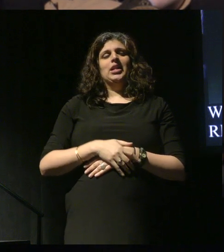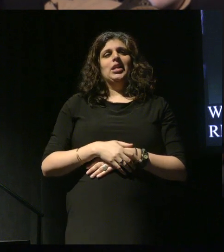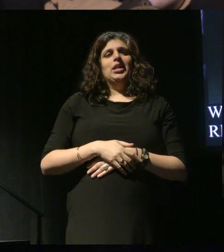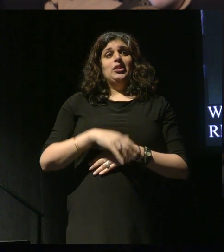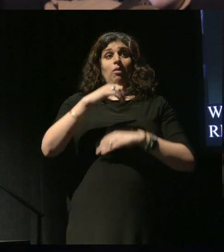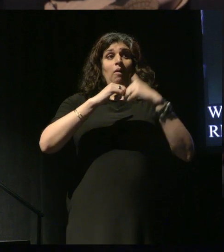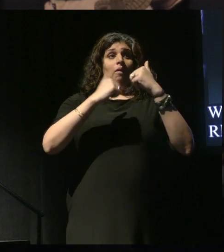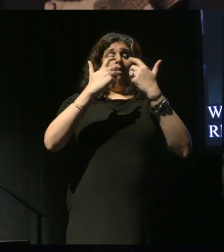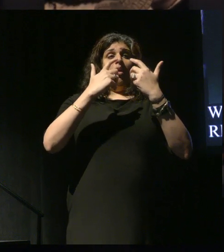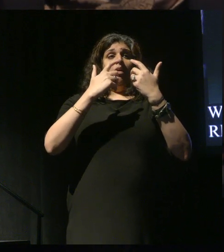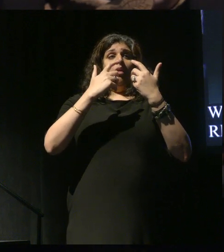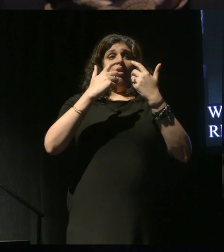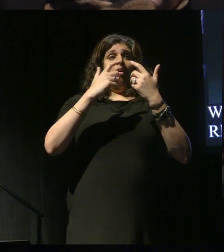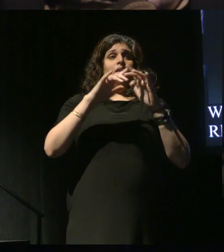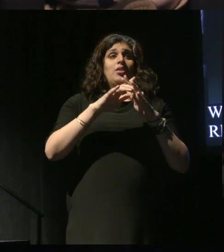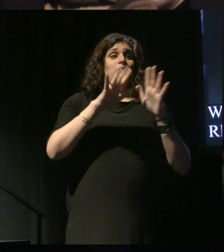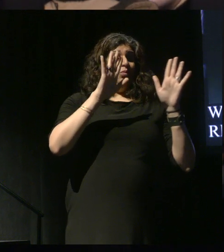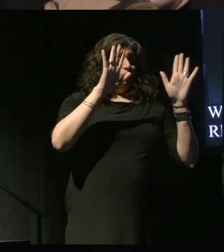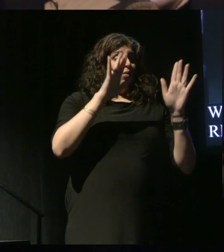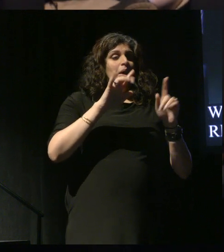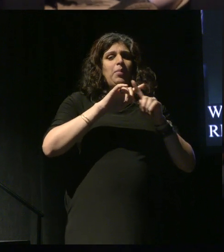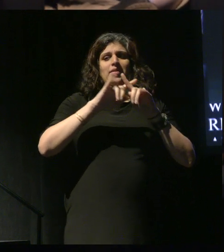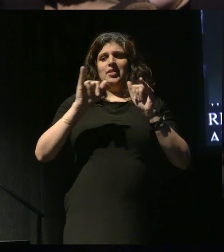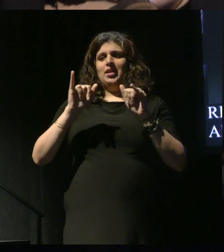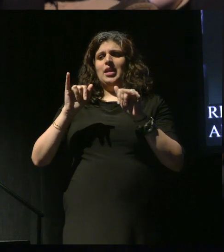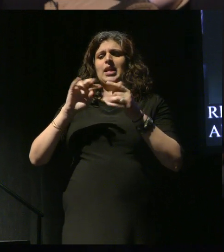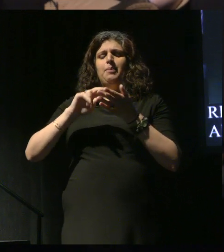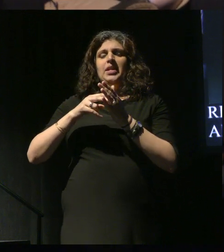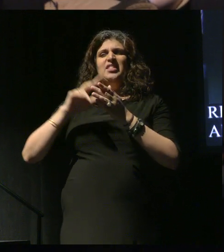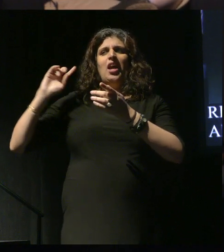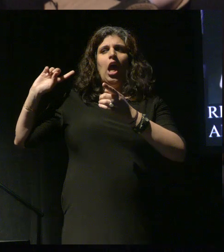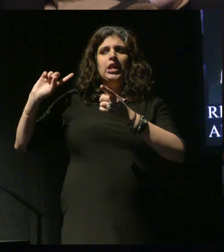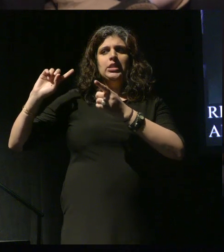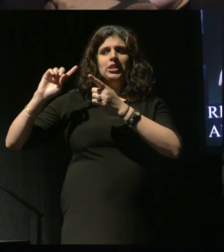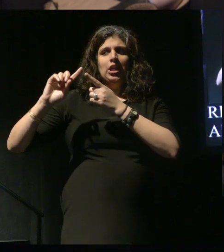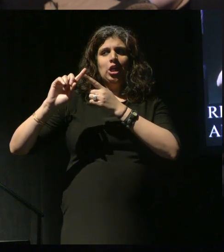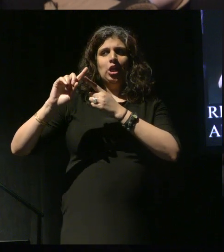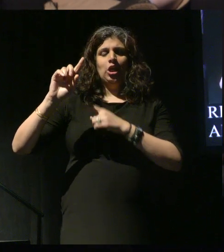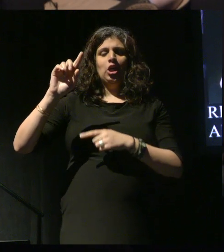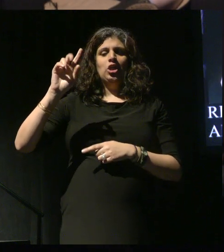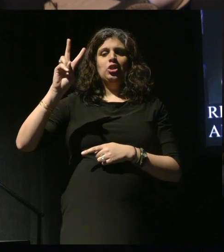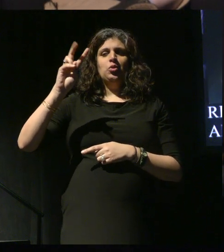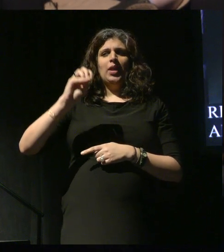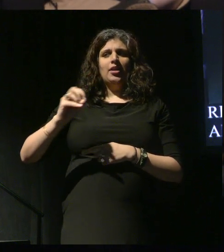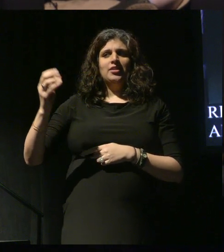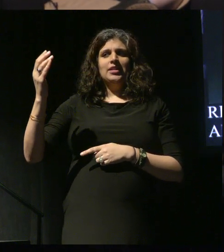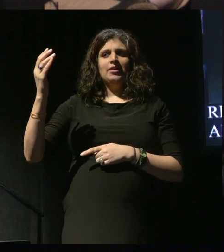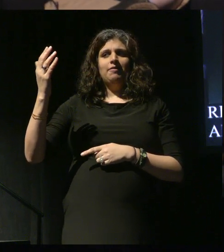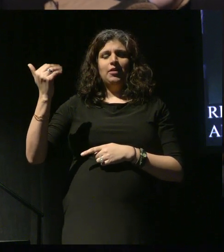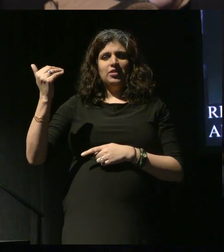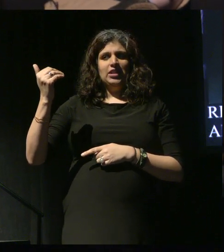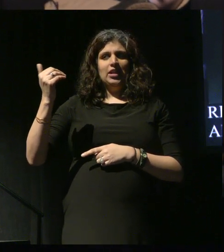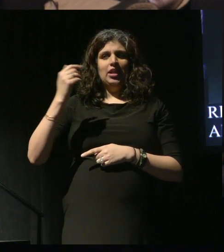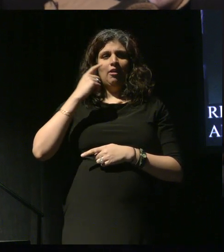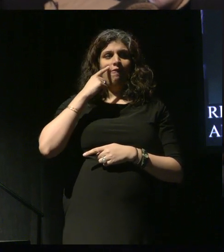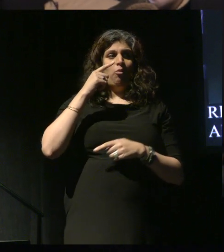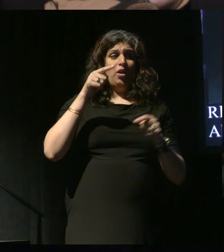that like, it took until 2015 for a 500 person news organization to have a trans staff writer.